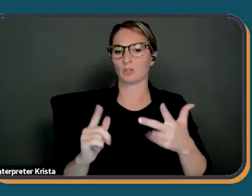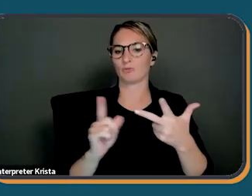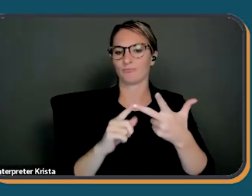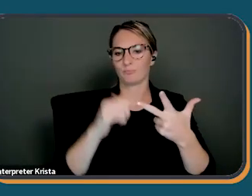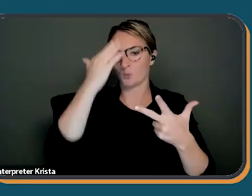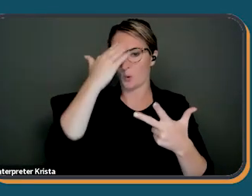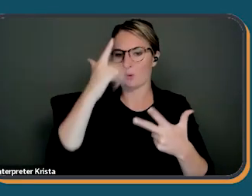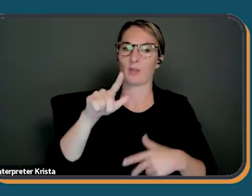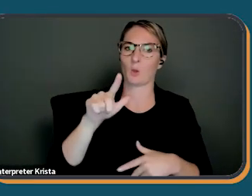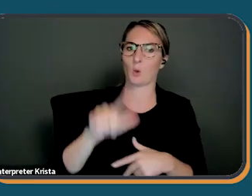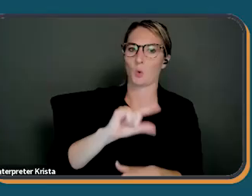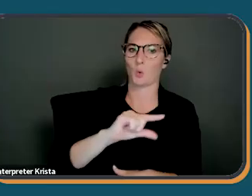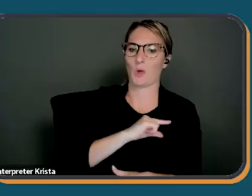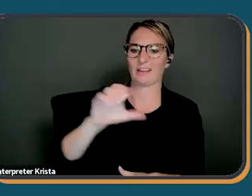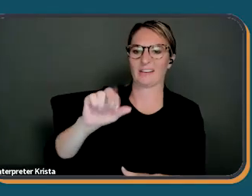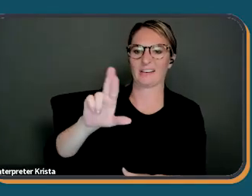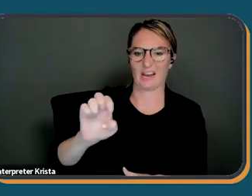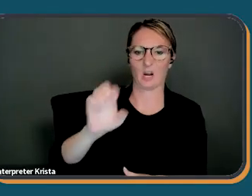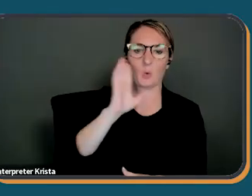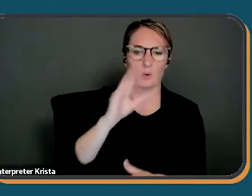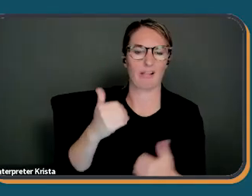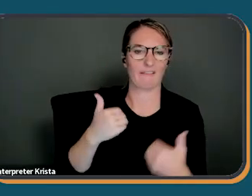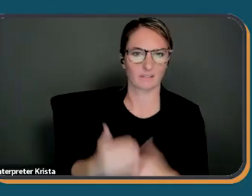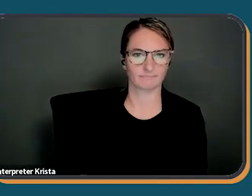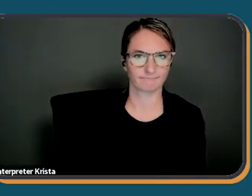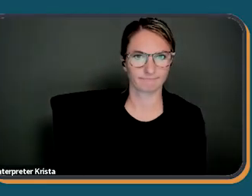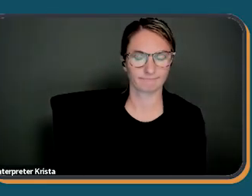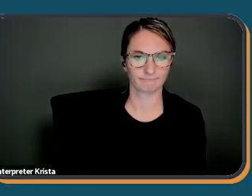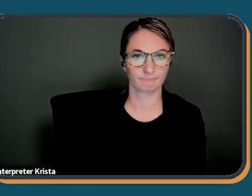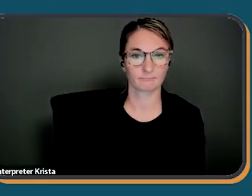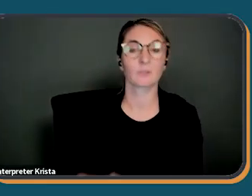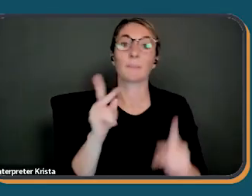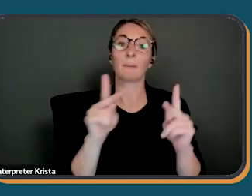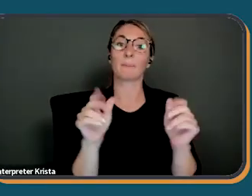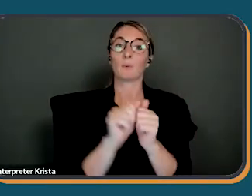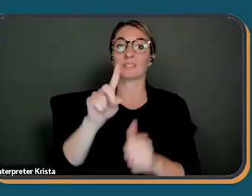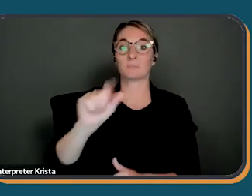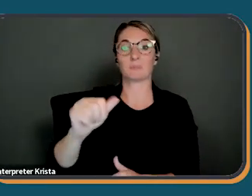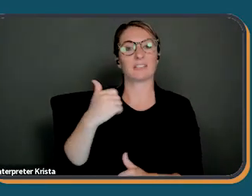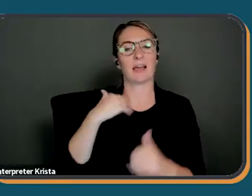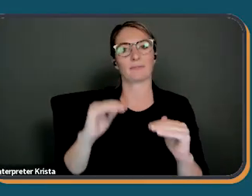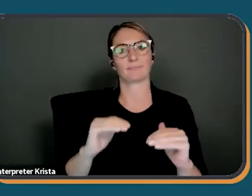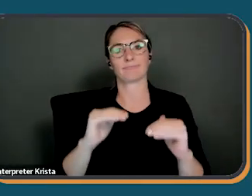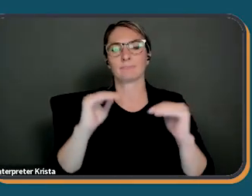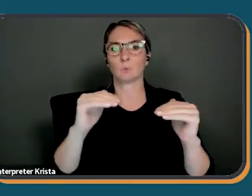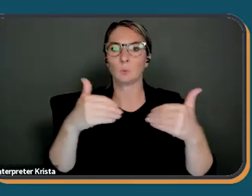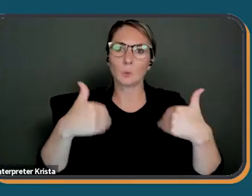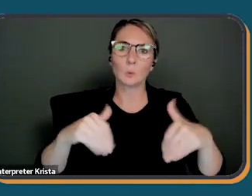With that people with disabilities also face a higher disease prevalence. They are one